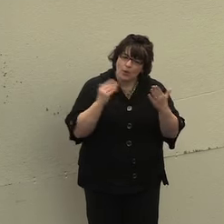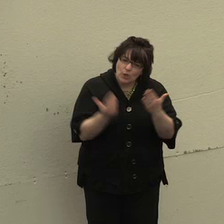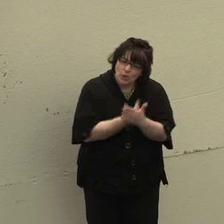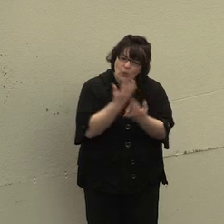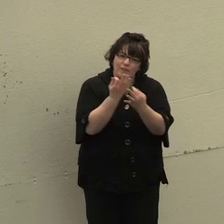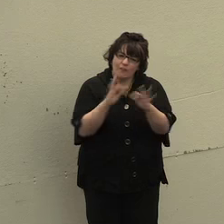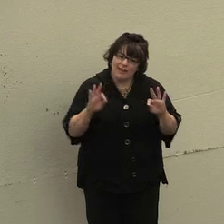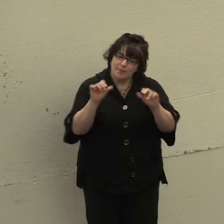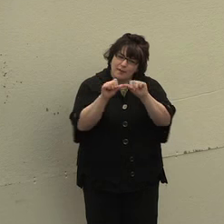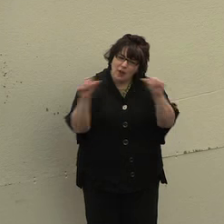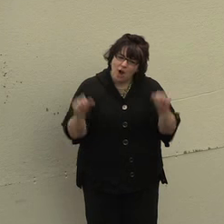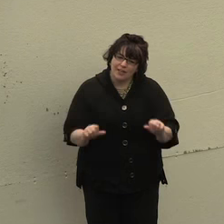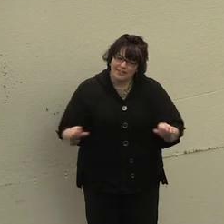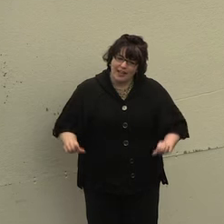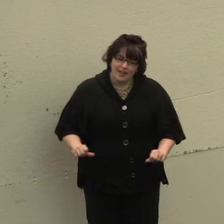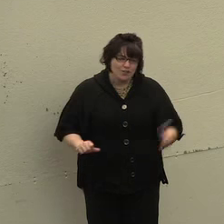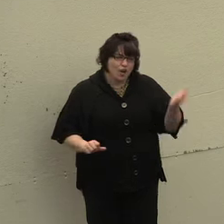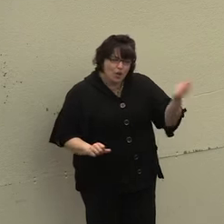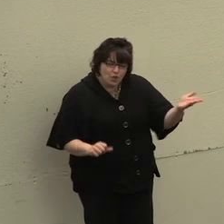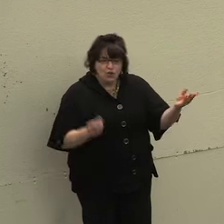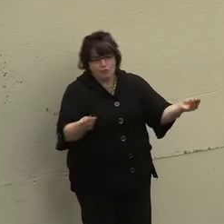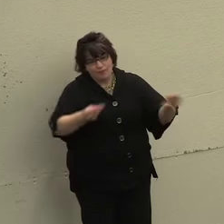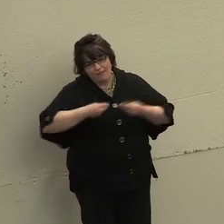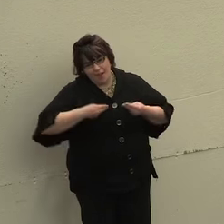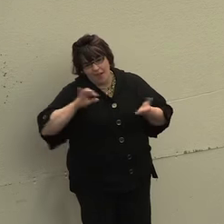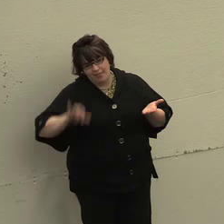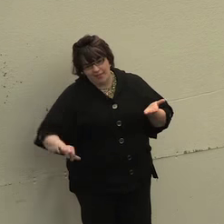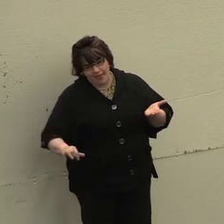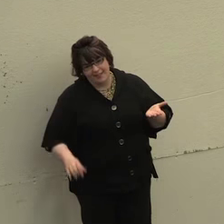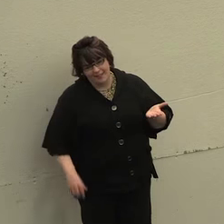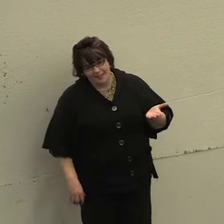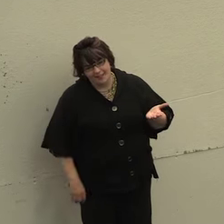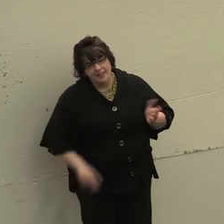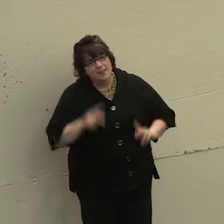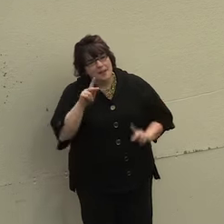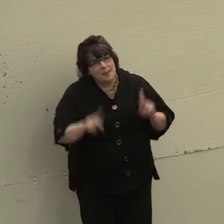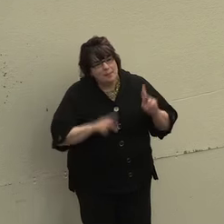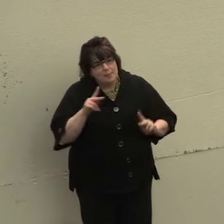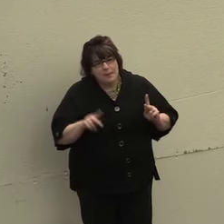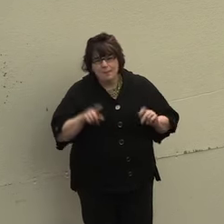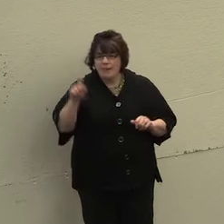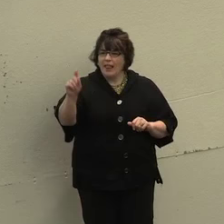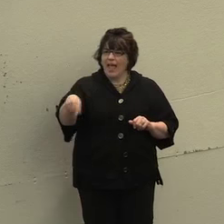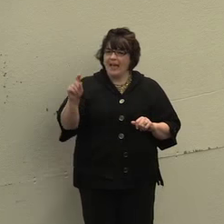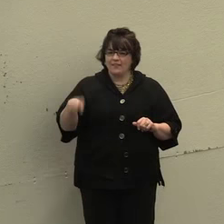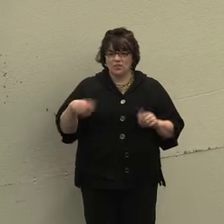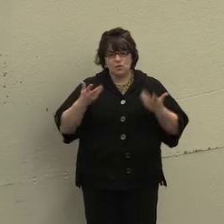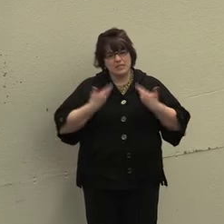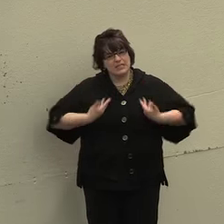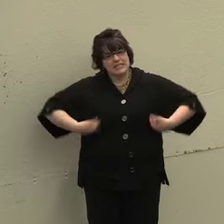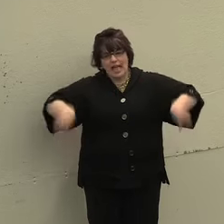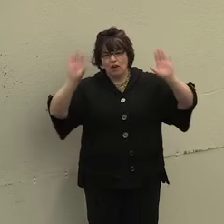And actually, and people have to sacrifice a certain degree